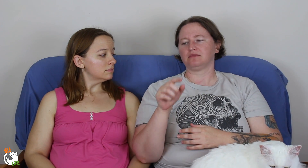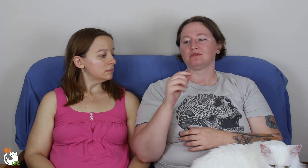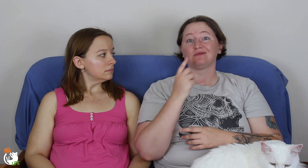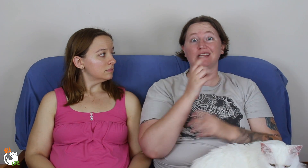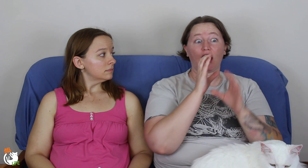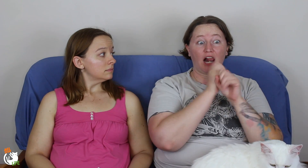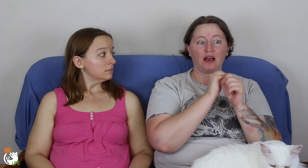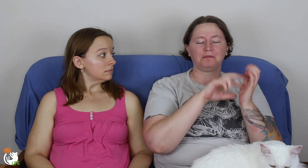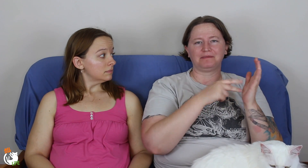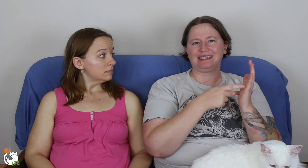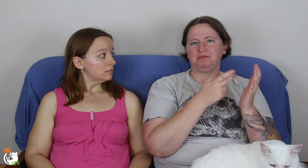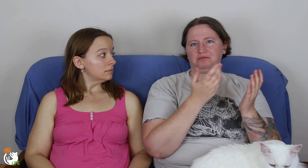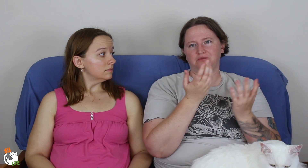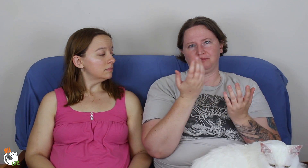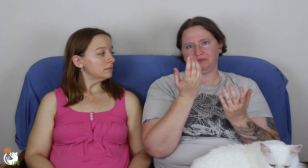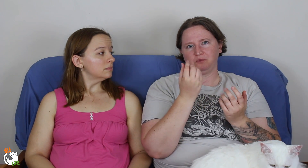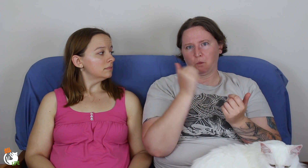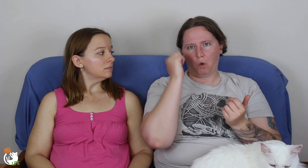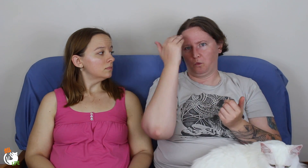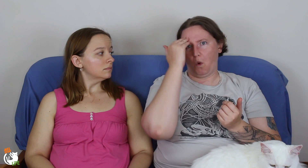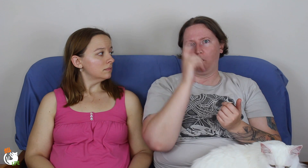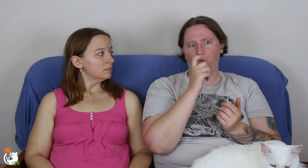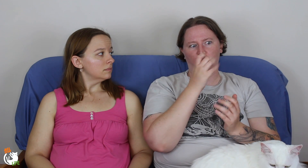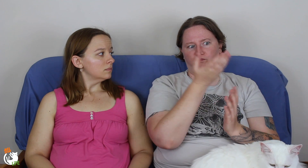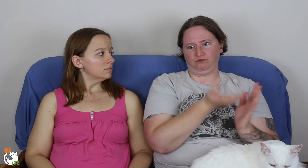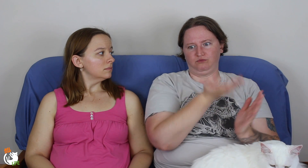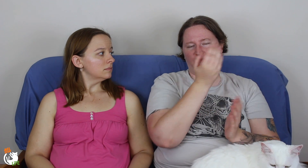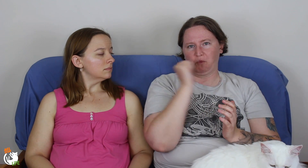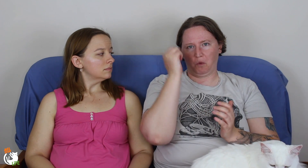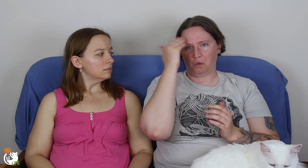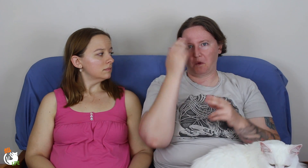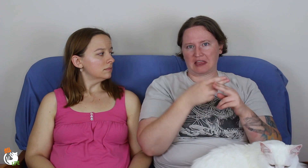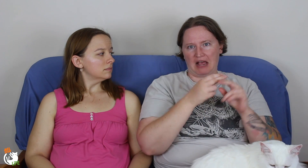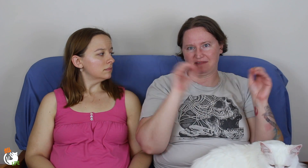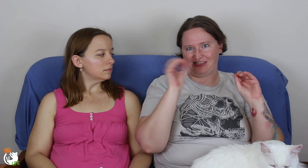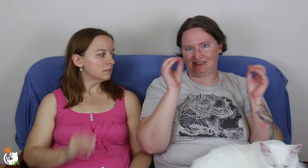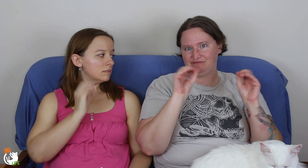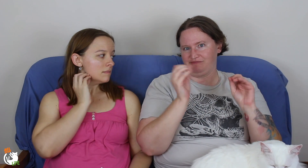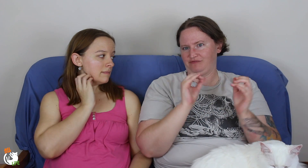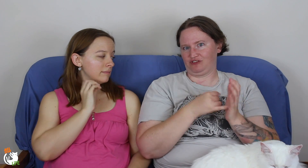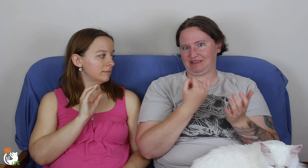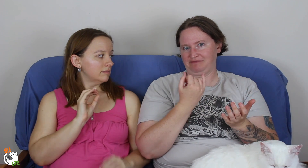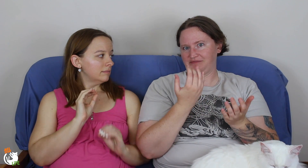Anonymous means you will not know who the donor is. You don't have their name, anything like that.